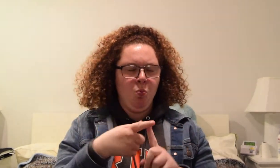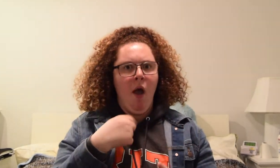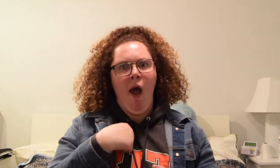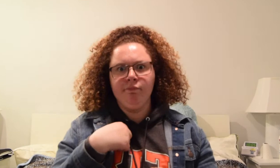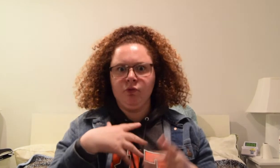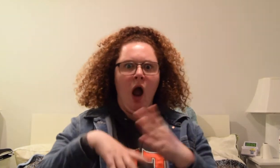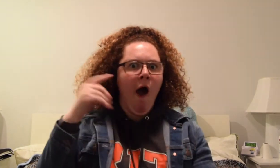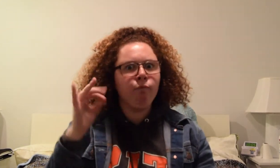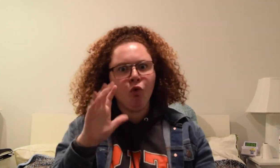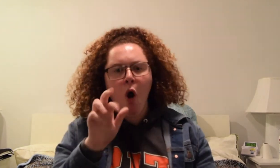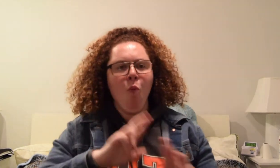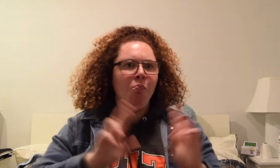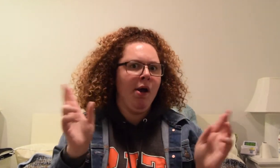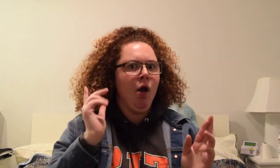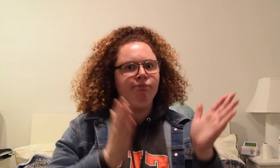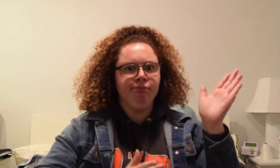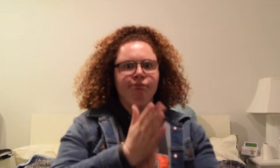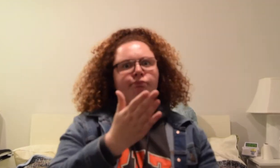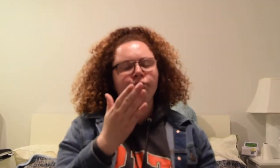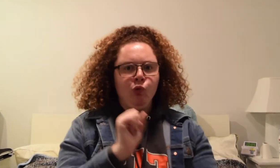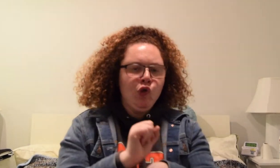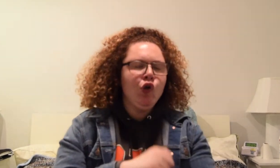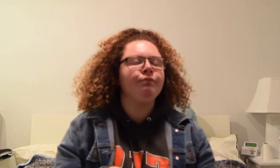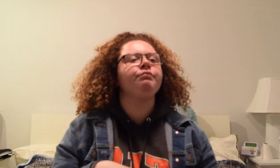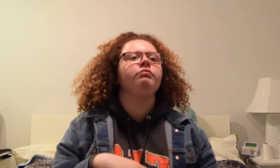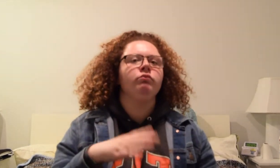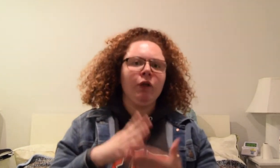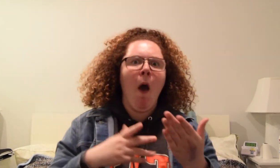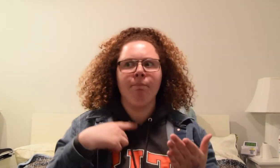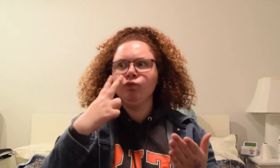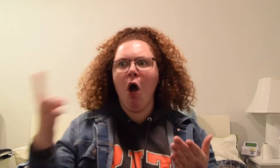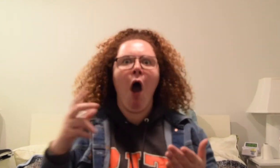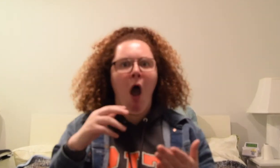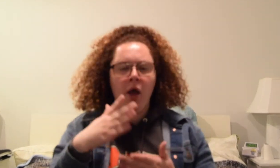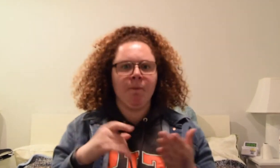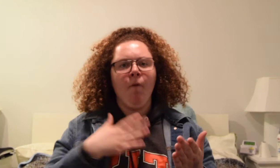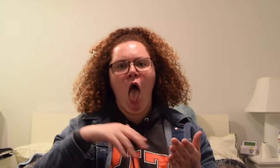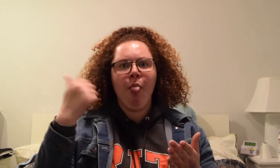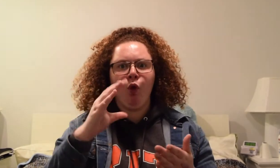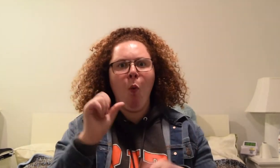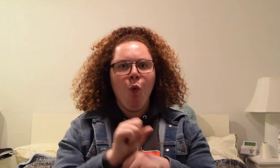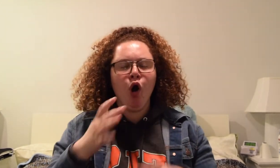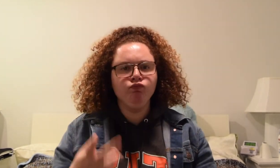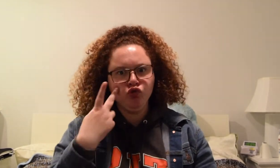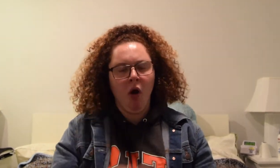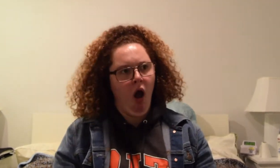When I got out of the car and was ready to go to work, I saw some of my other co workers